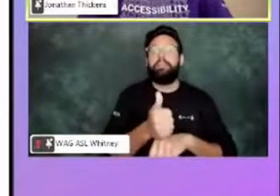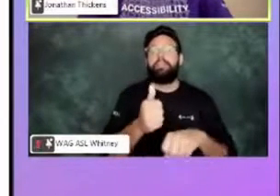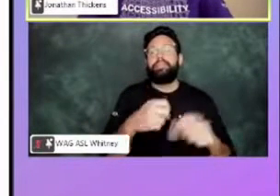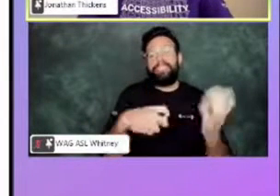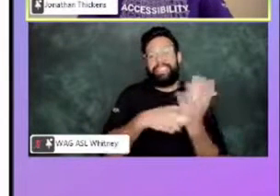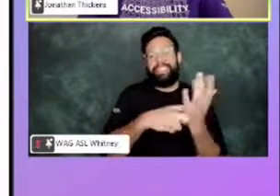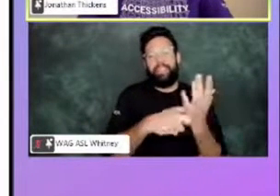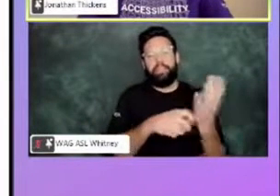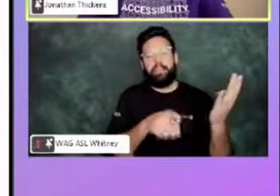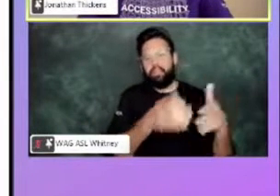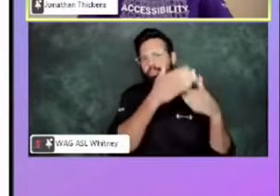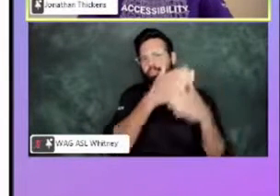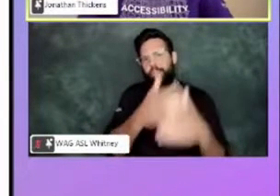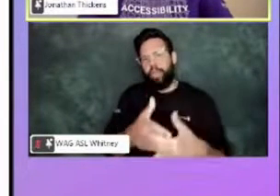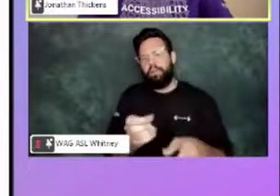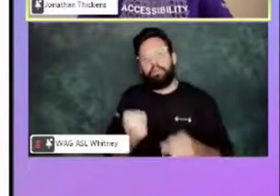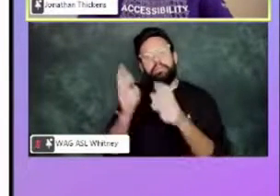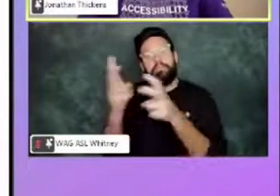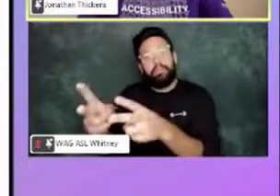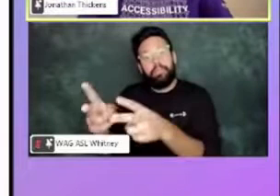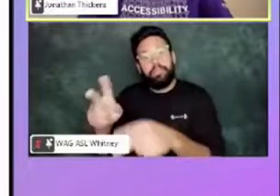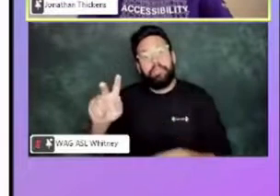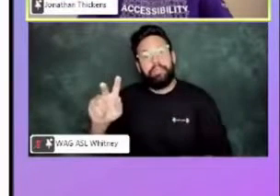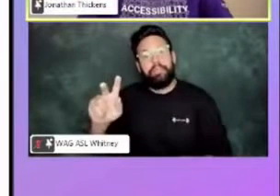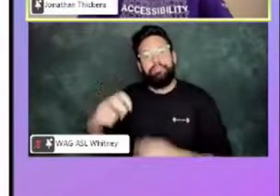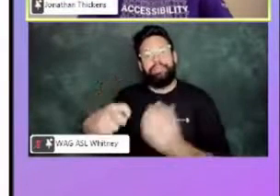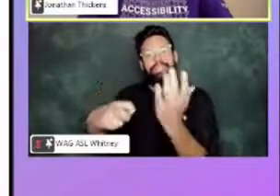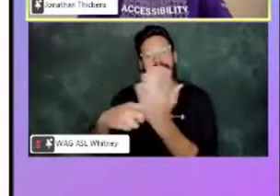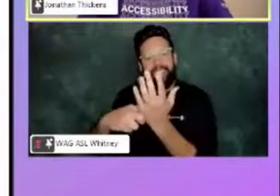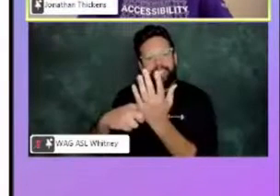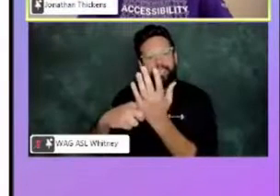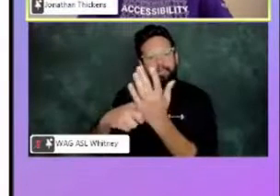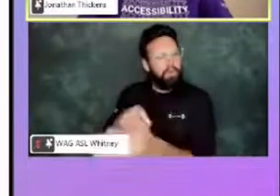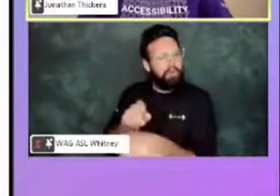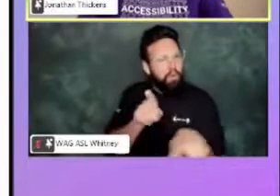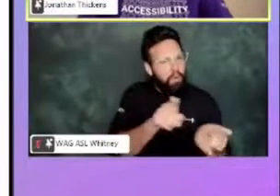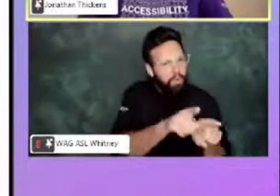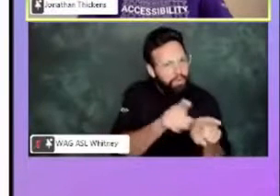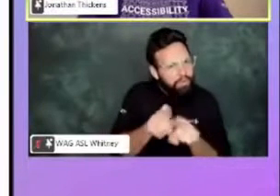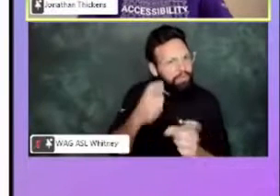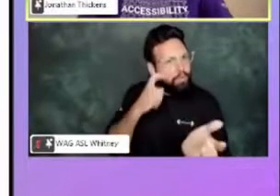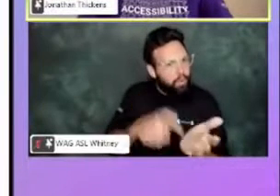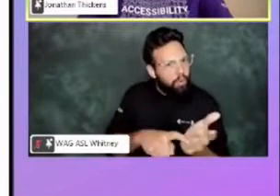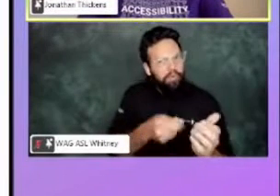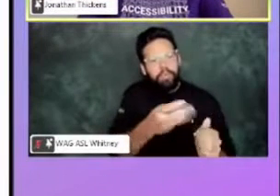Otherwise, the missing alt issue has a couple of duplicates, so we're gonna grab this one and work on fixing it right away.